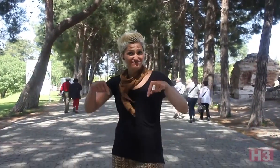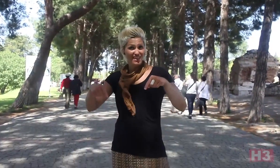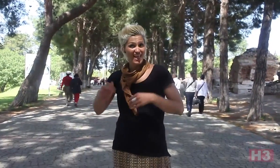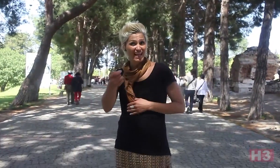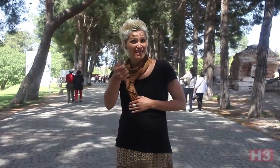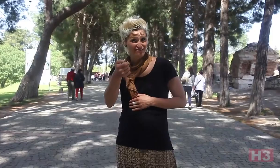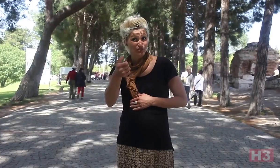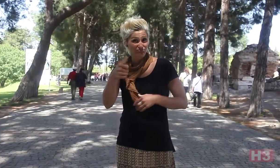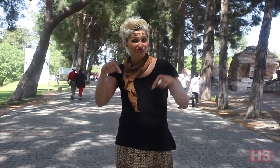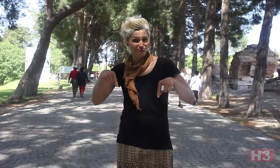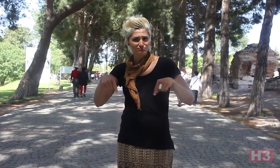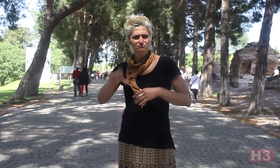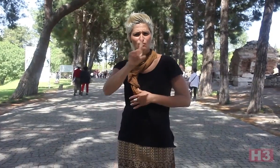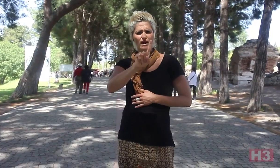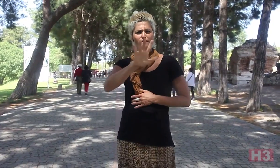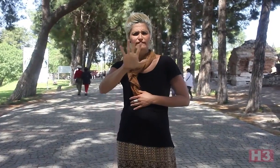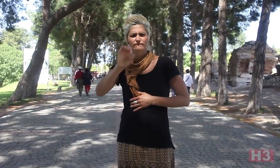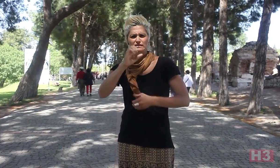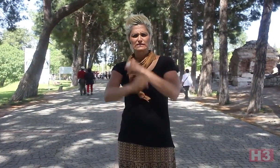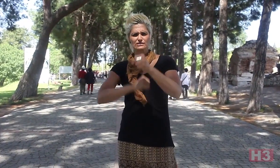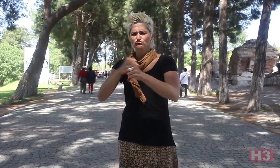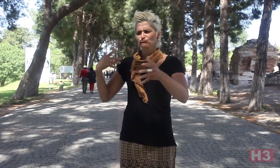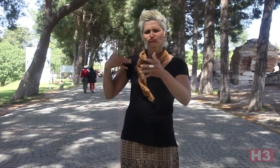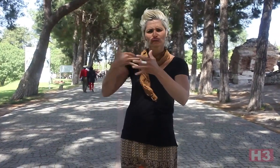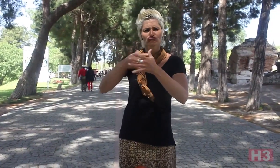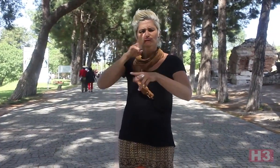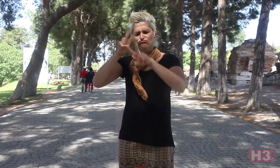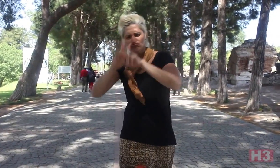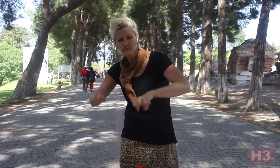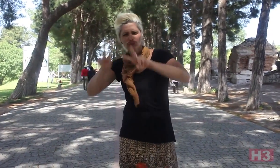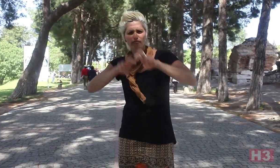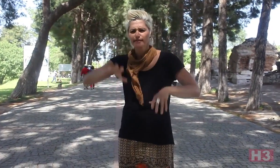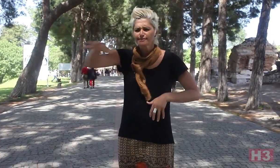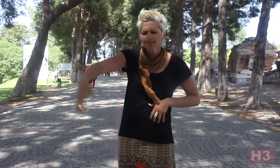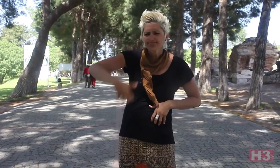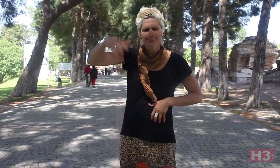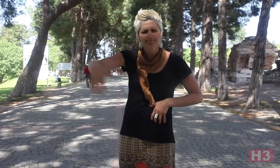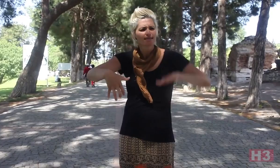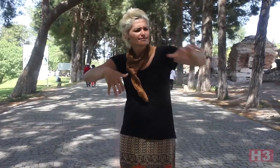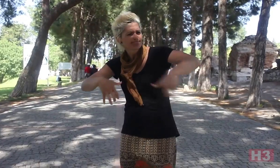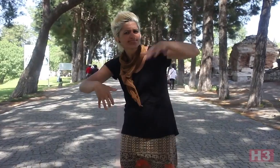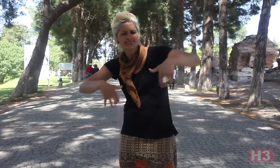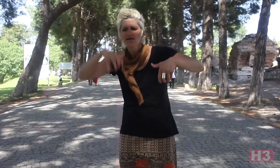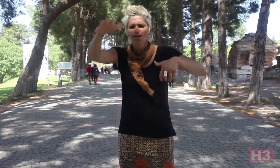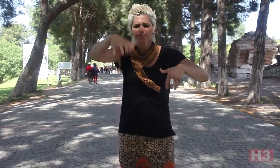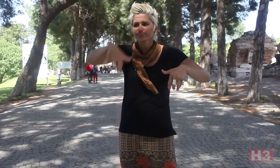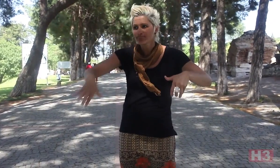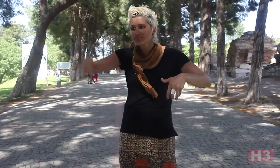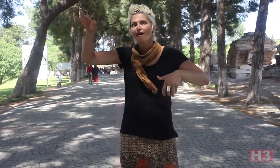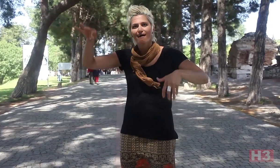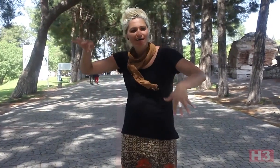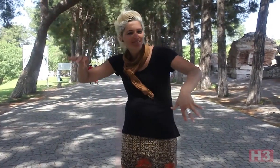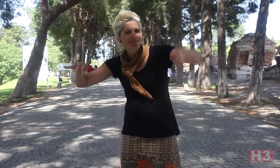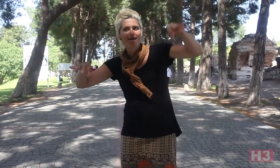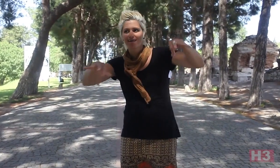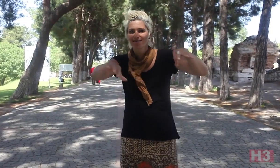Ephesus in the last 150 years had been explored, excavated and studied.